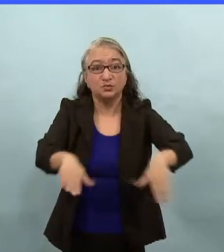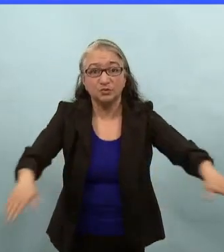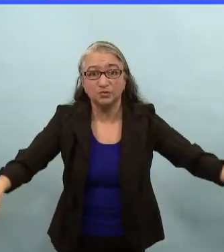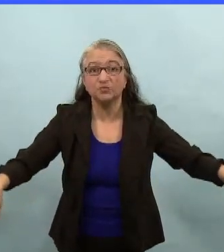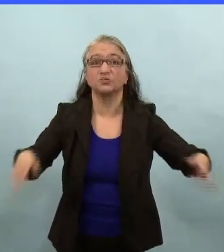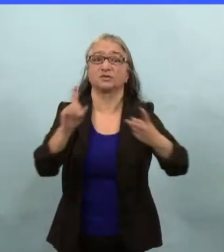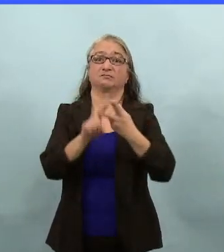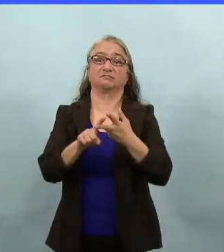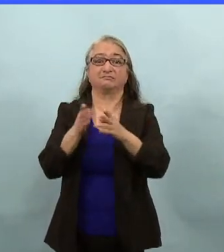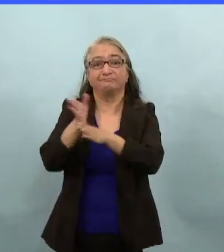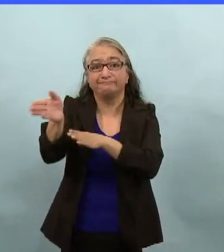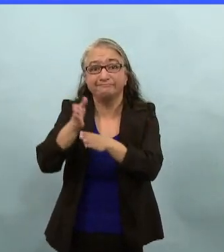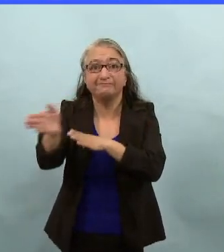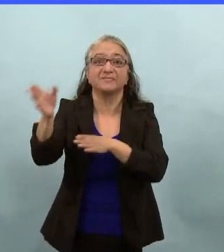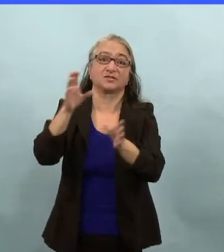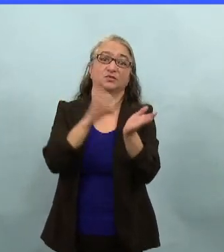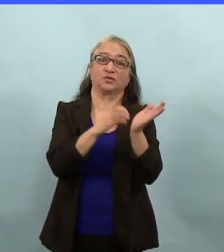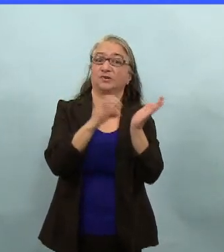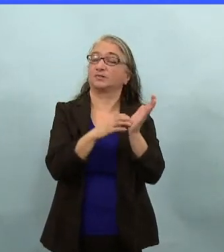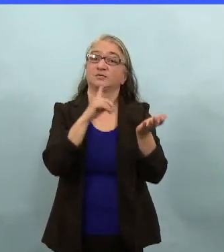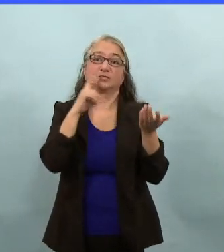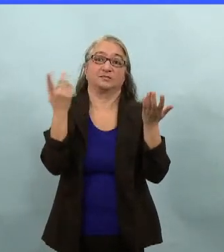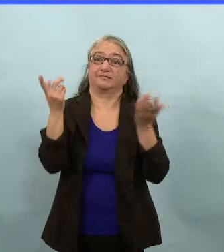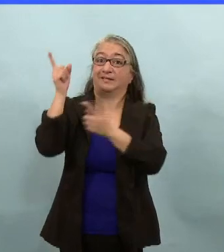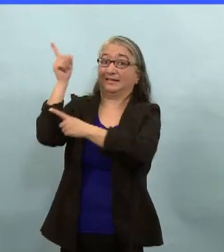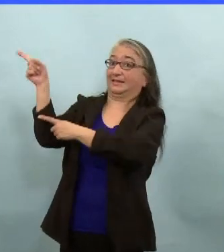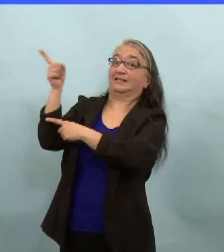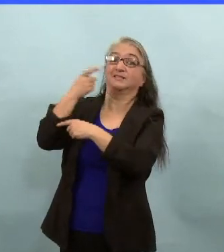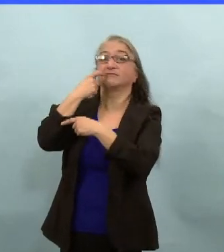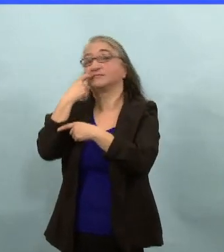addictions we're talking about the entire system but you don't know what that is right